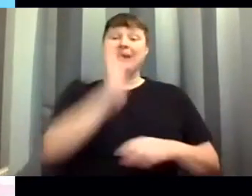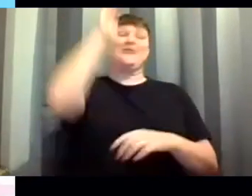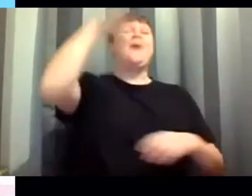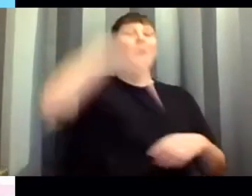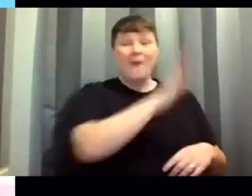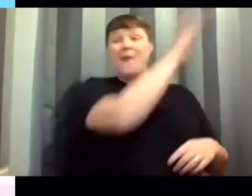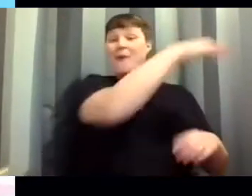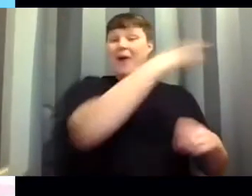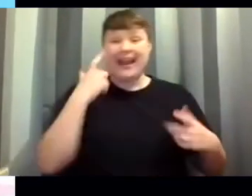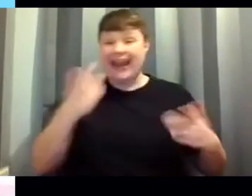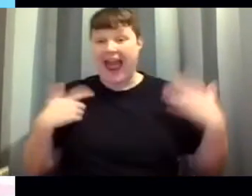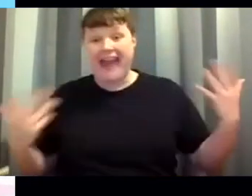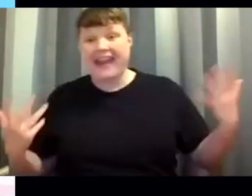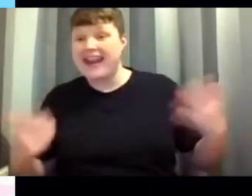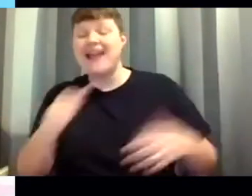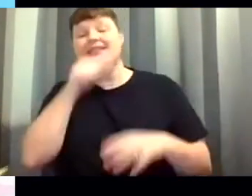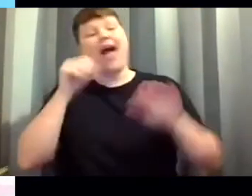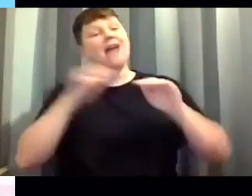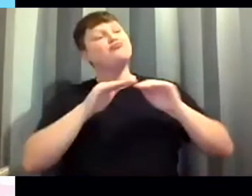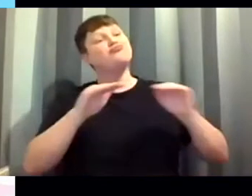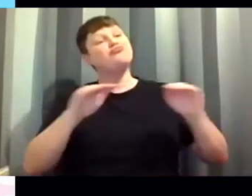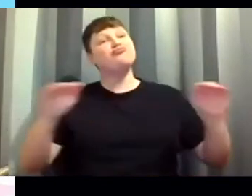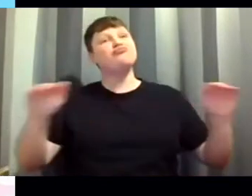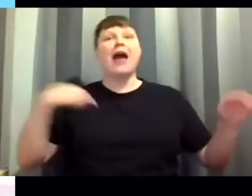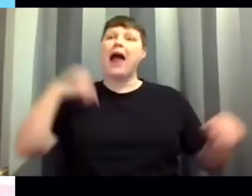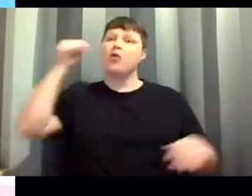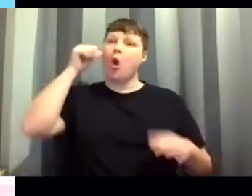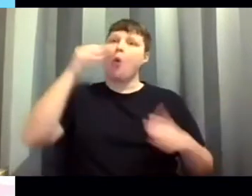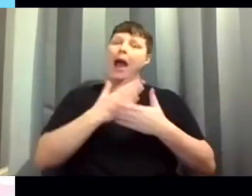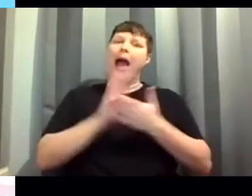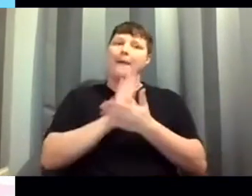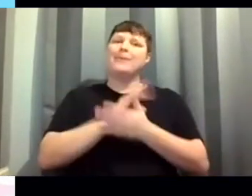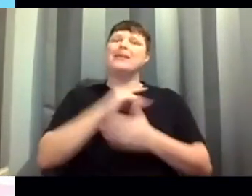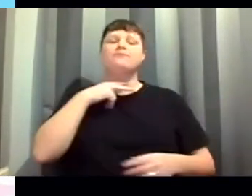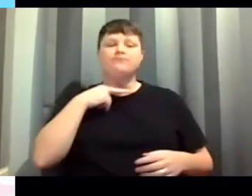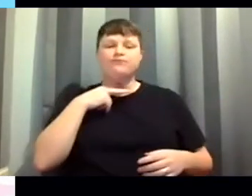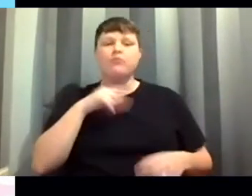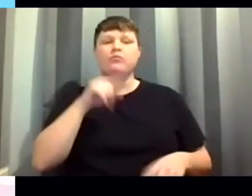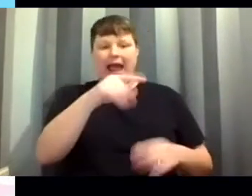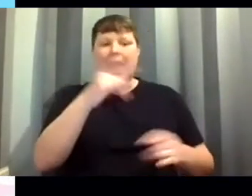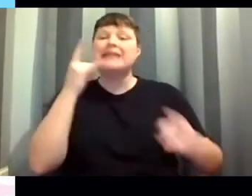nice level where I'm happy and it works. Sexual dysphoria is a thing and probably not the forum